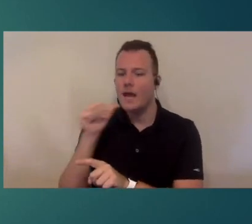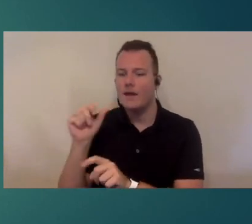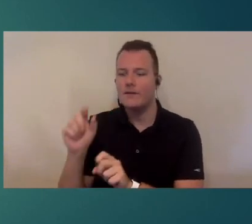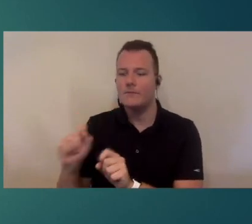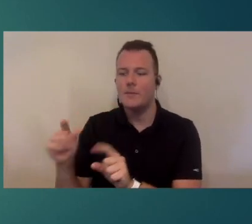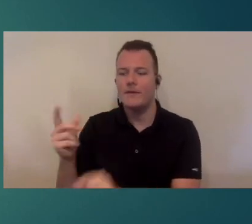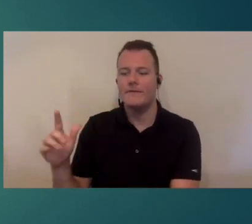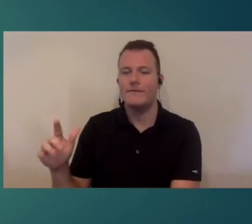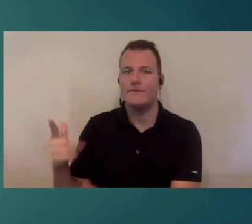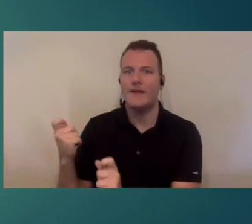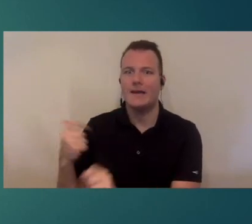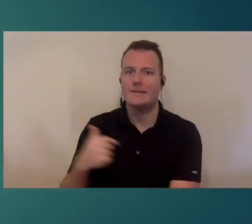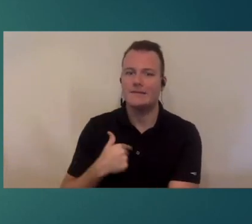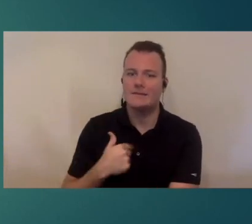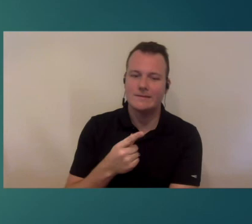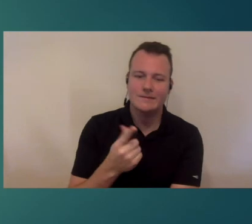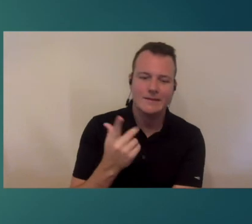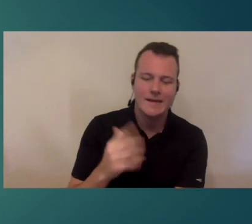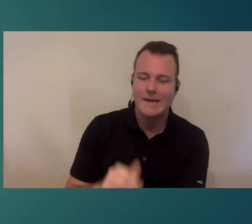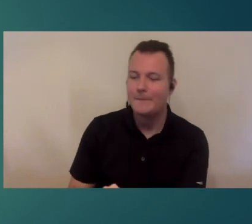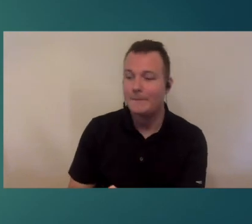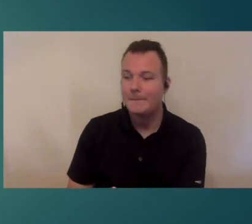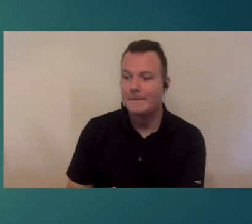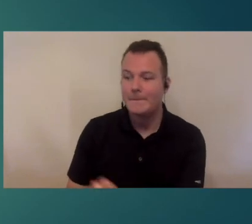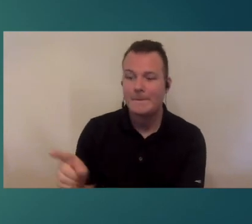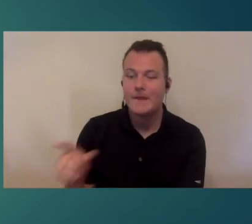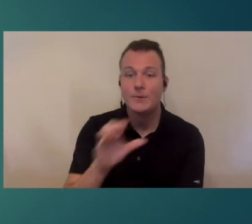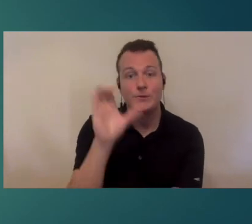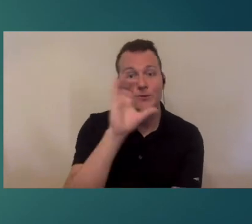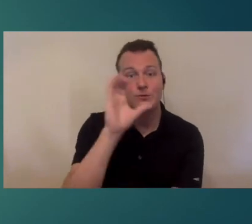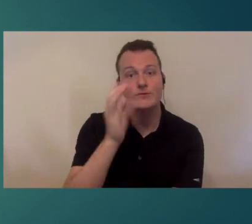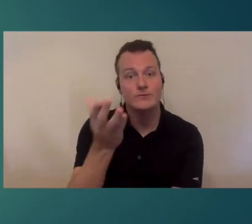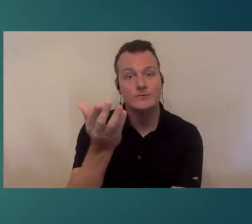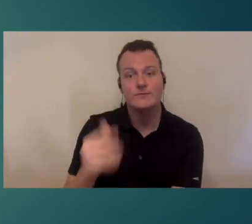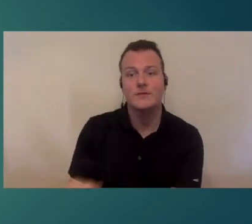fast enough for me as we're on the webinar, so you can search that. A little